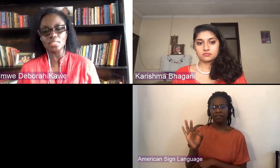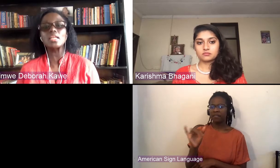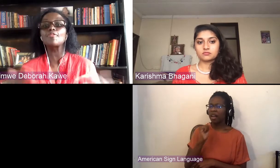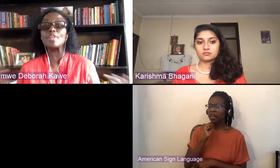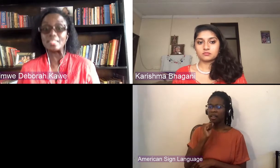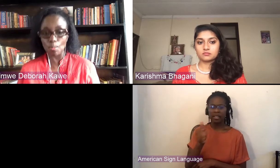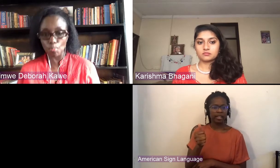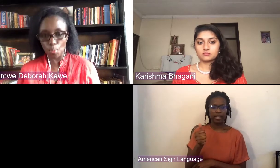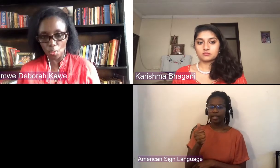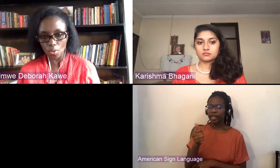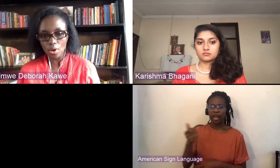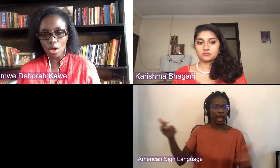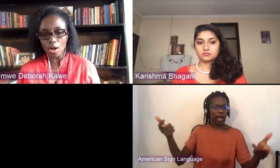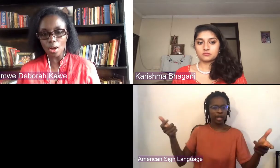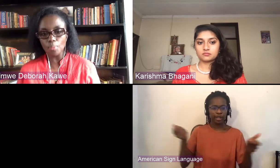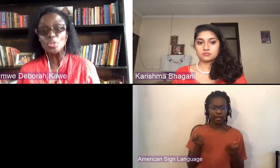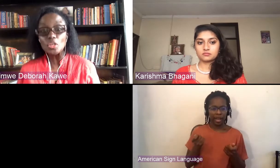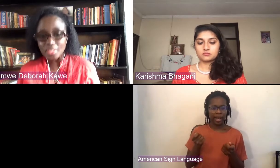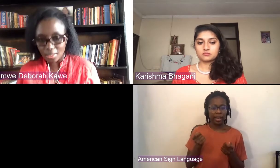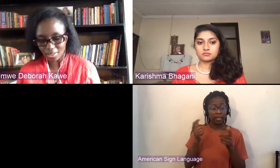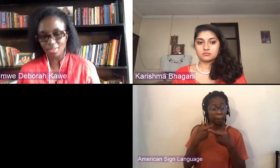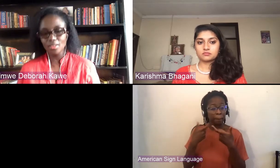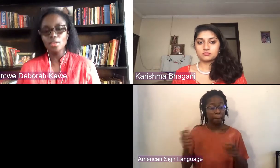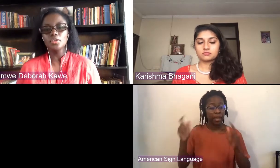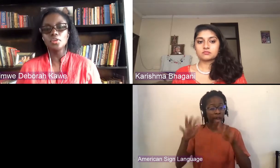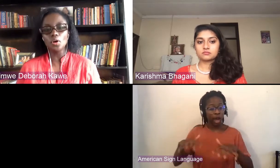like for example, music you know,